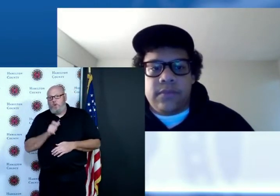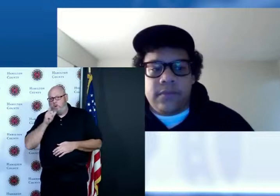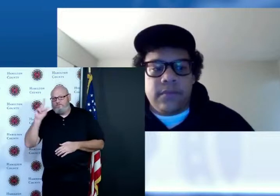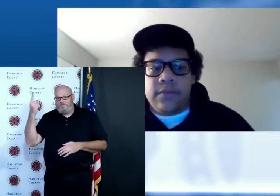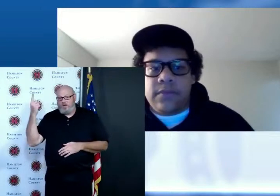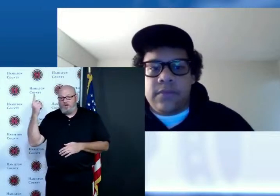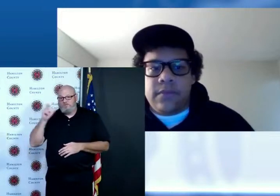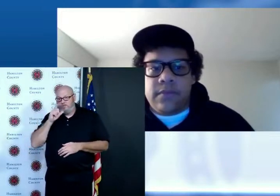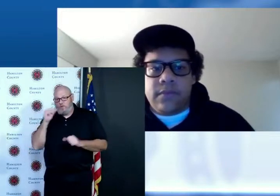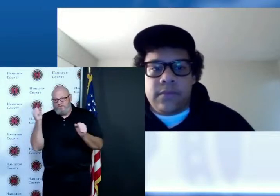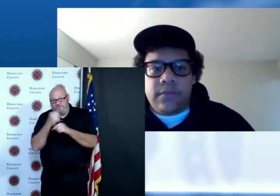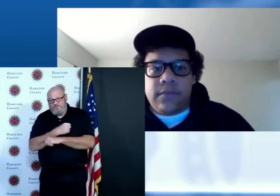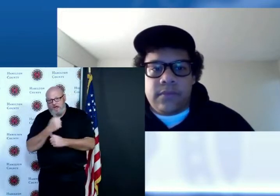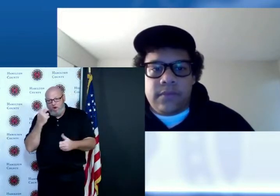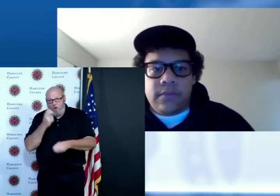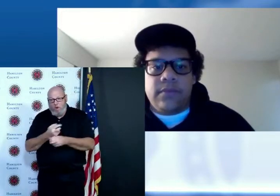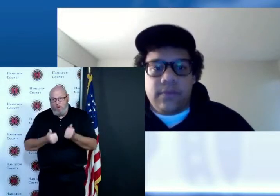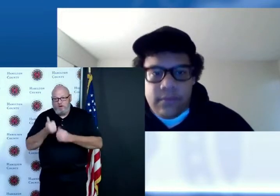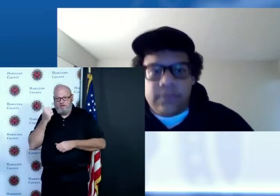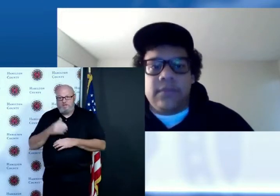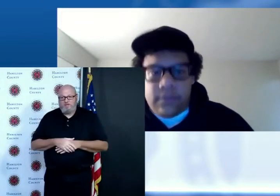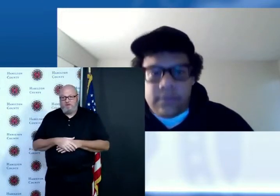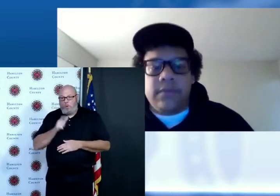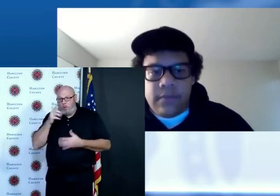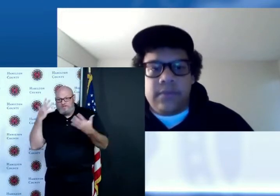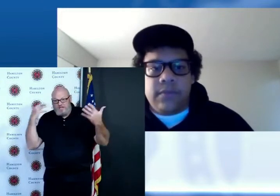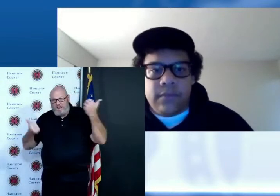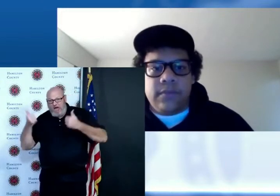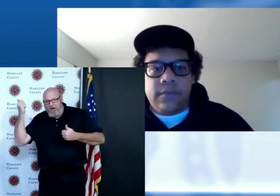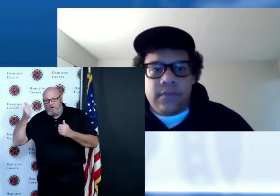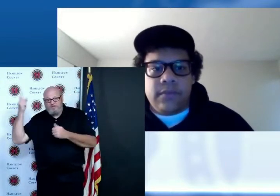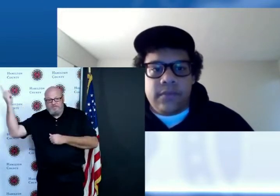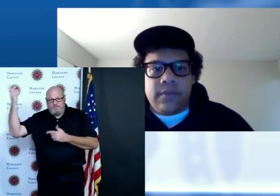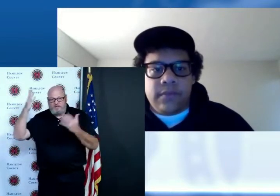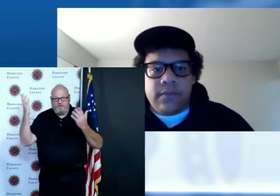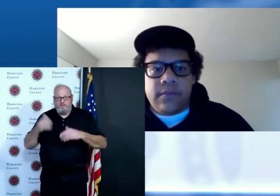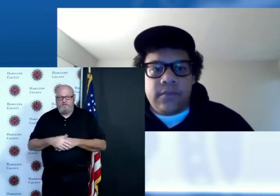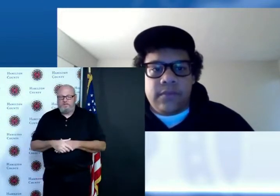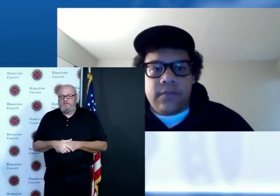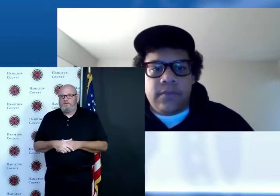and and the squeaky wheel gets the oil and stay right at it and that's what this task force is